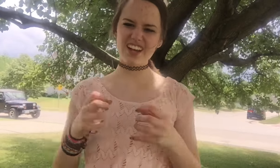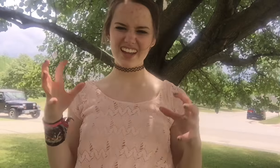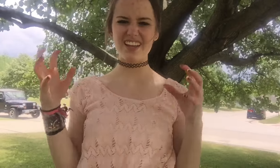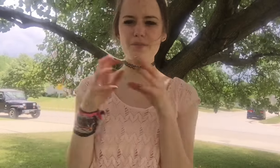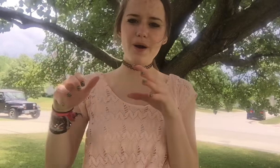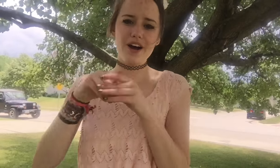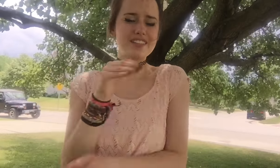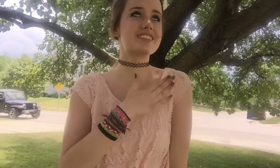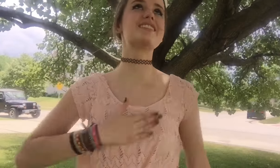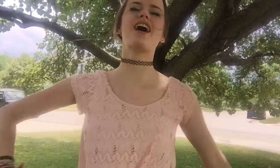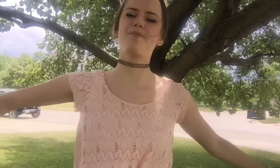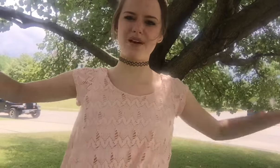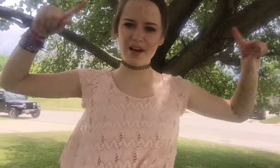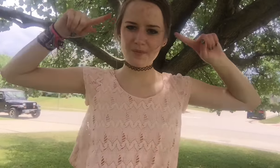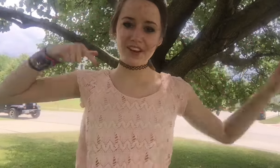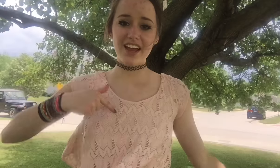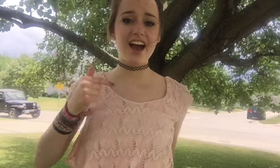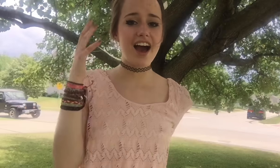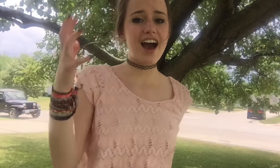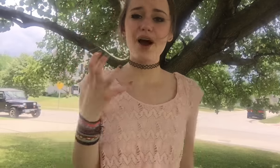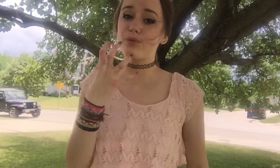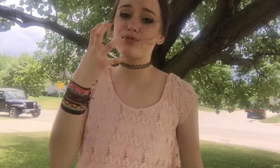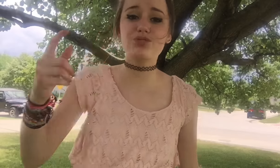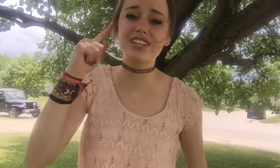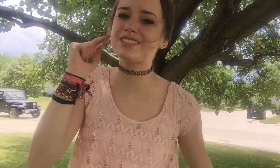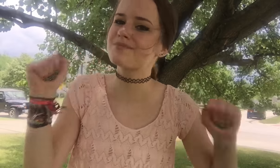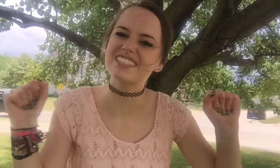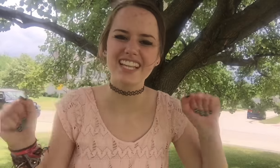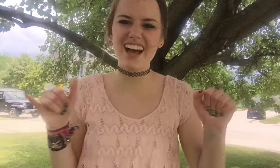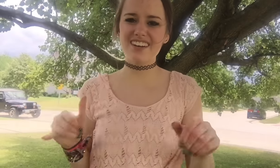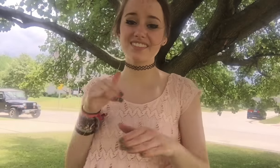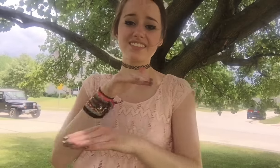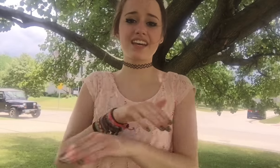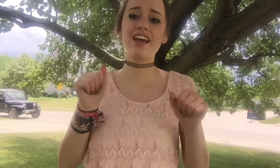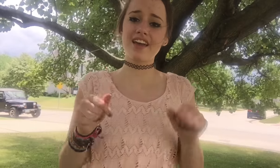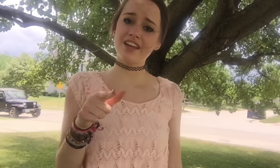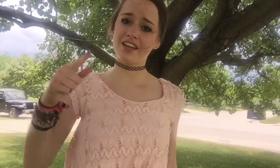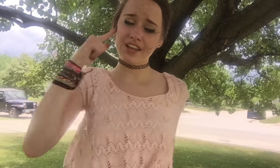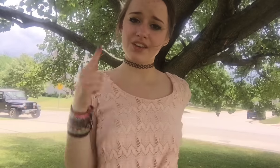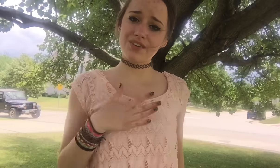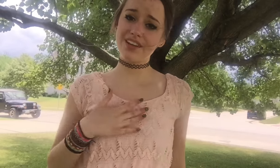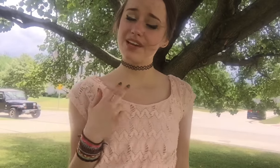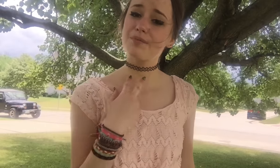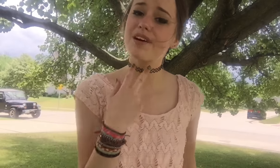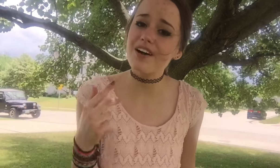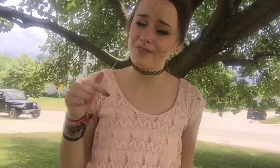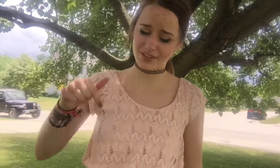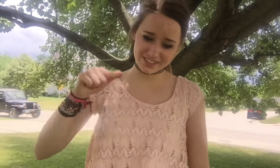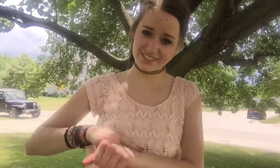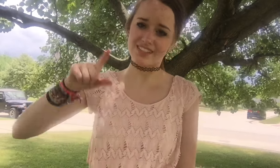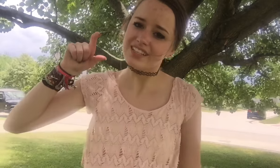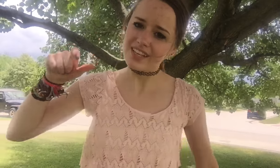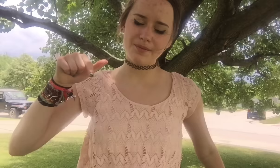wrecking balls inside my brain i will scream them aloud tonight can you hear my voice this time?